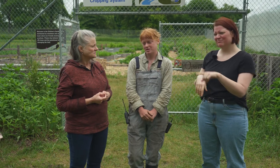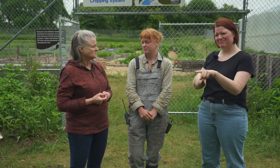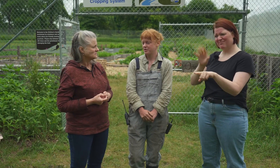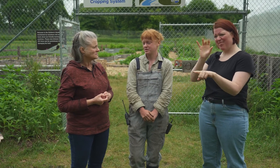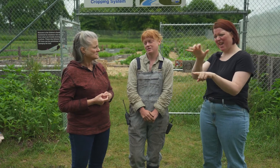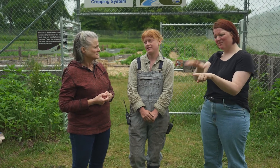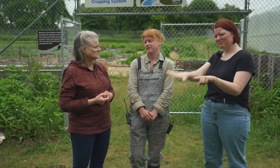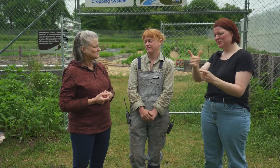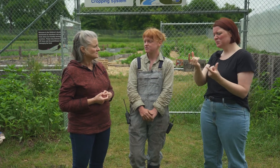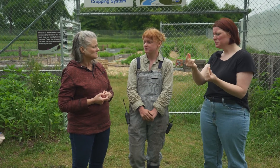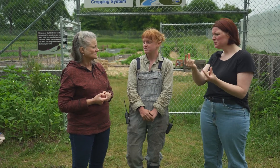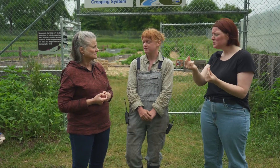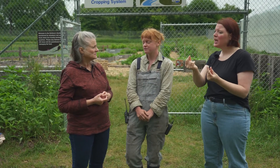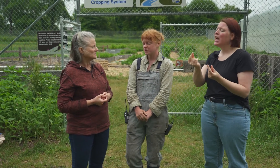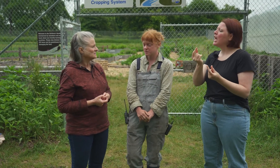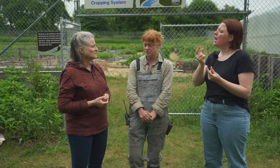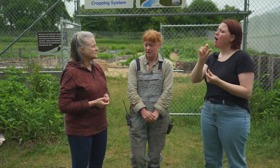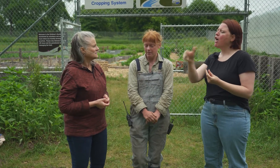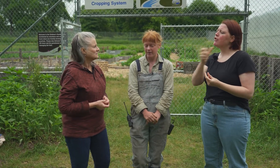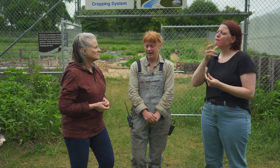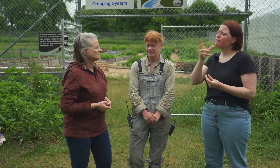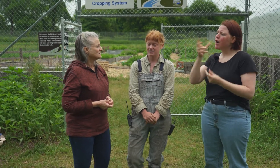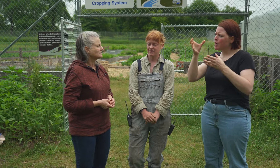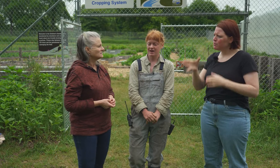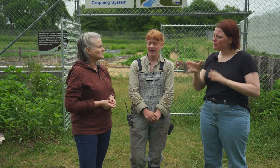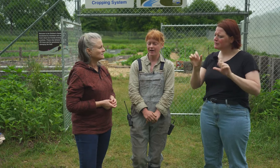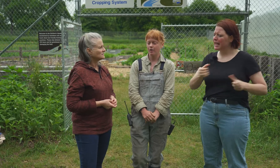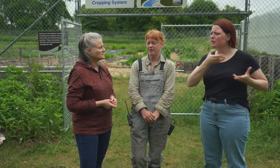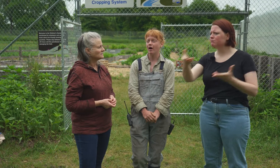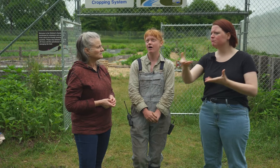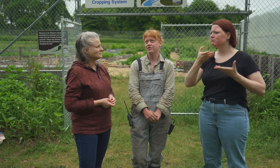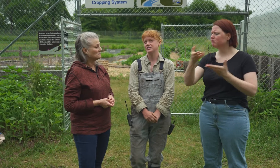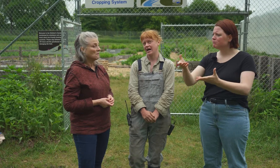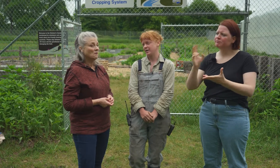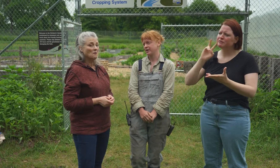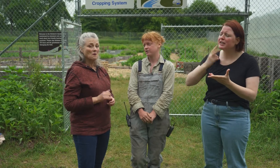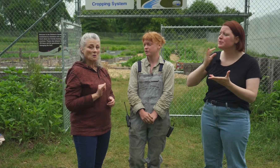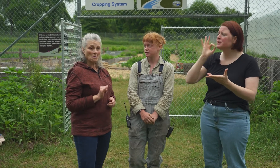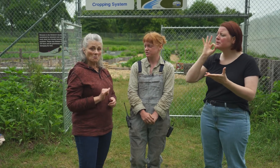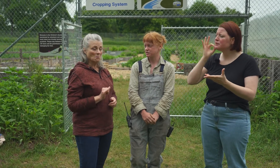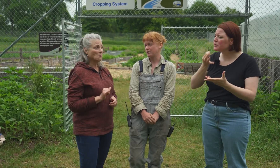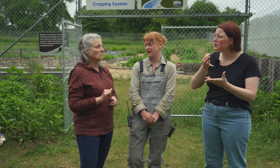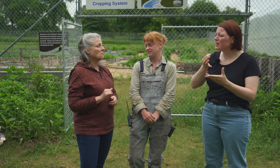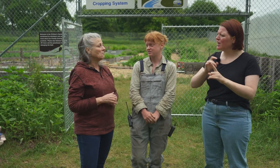can bring to sell their vegetables and fruits, but they are not open all the time like a grocery store is.